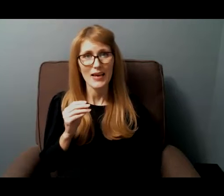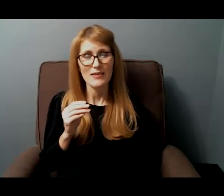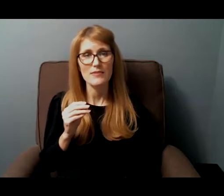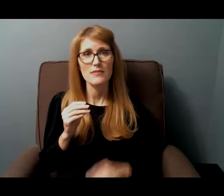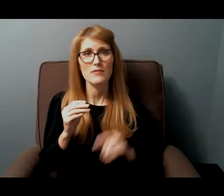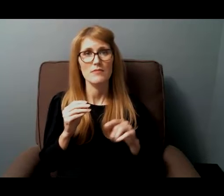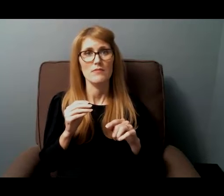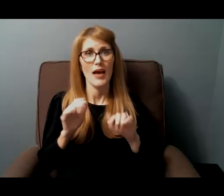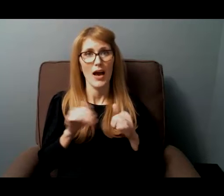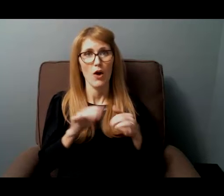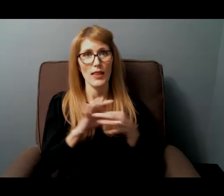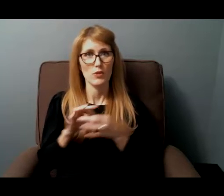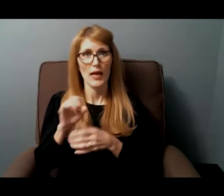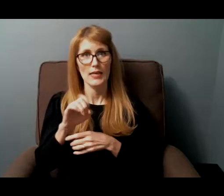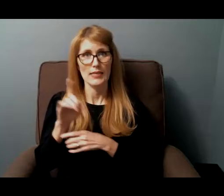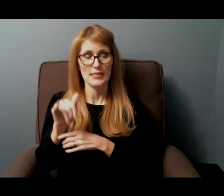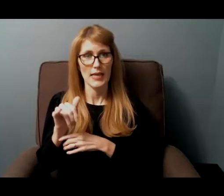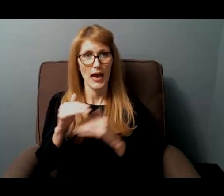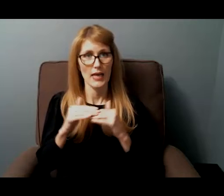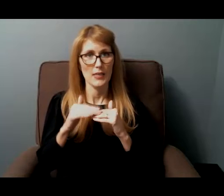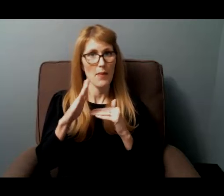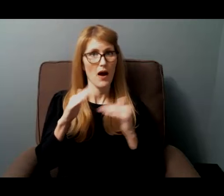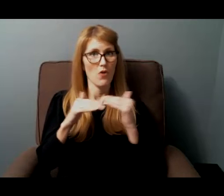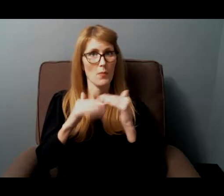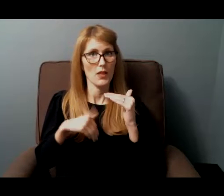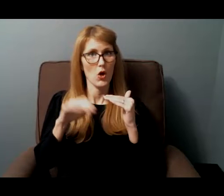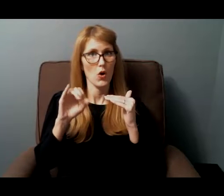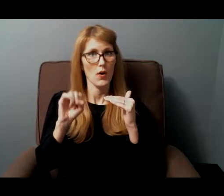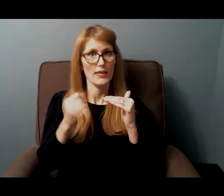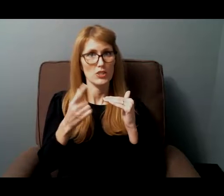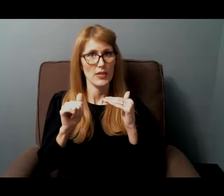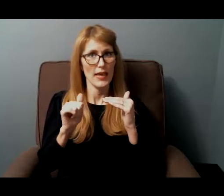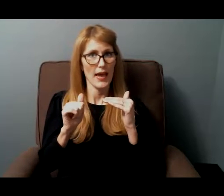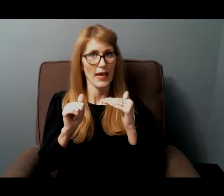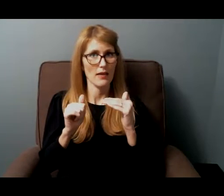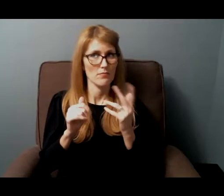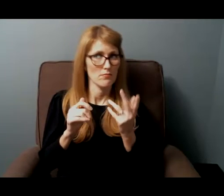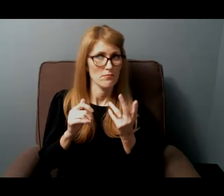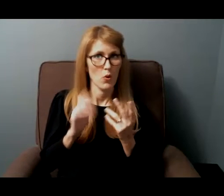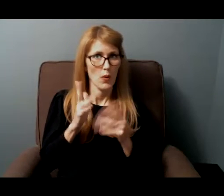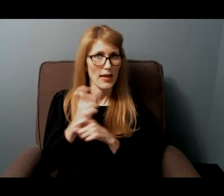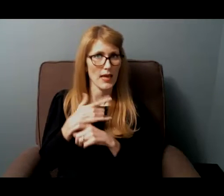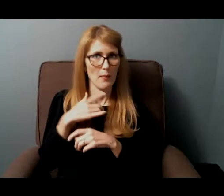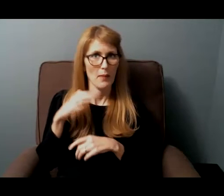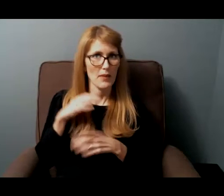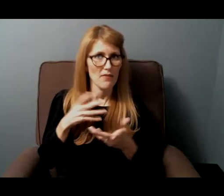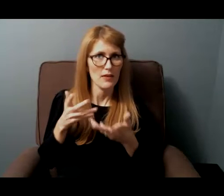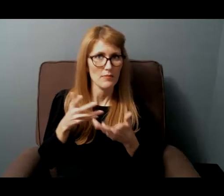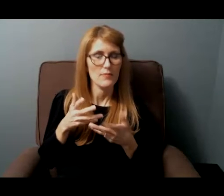SGA? Where am I sitting with my benefit? If, as you are tracking this every month,